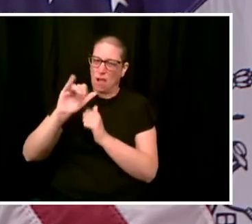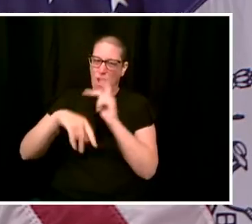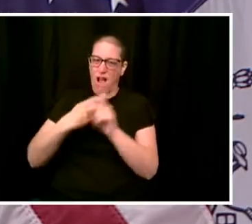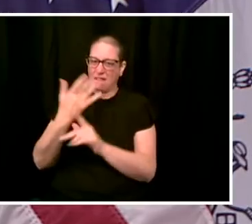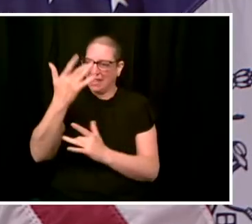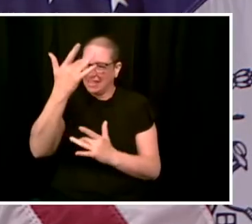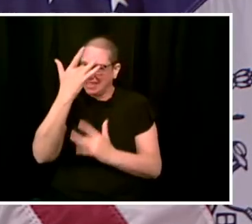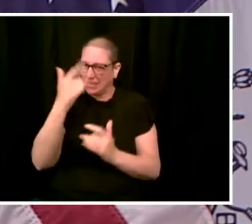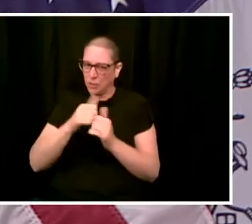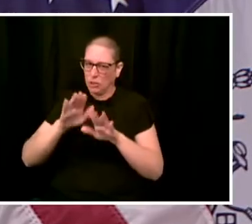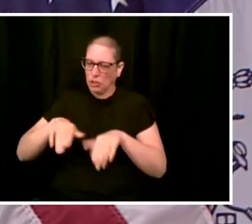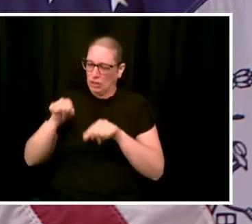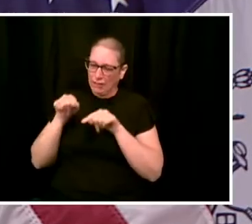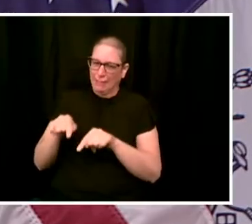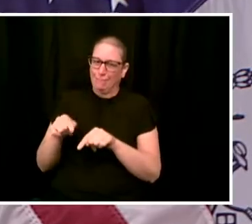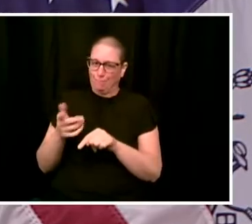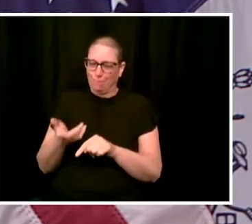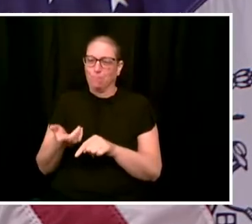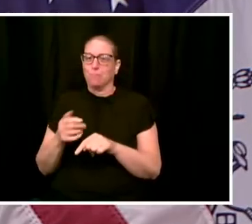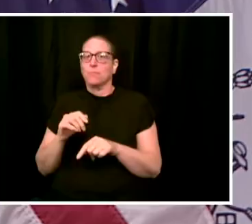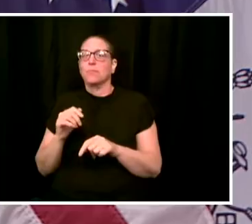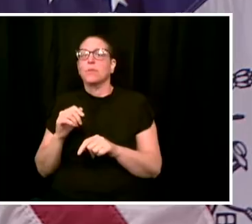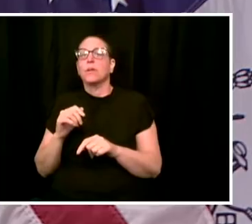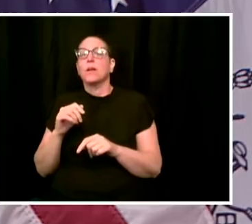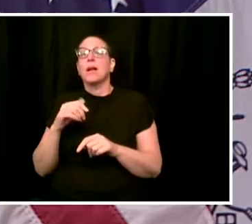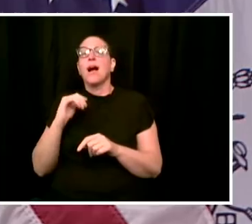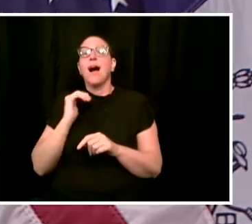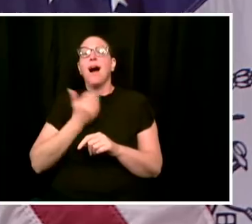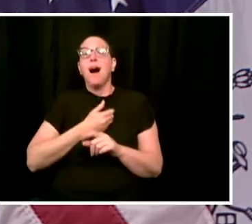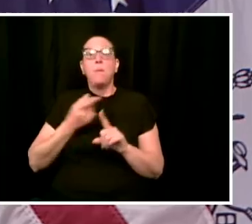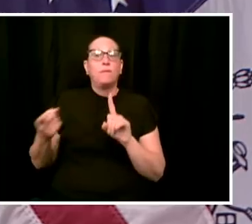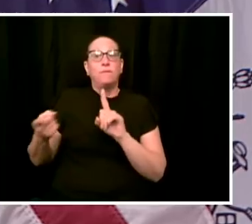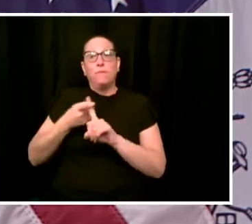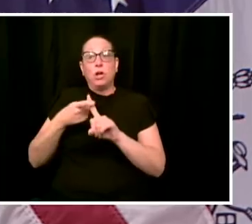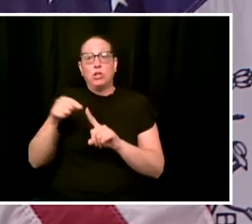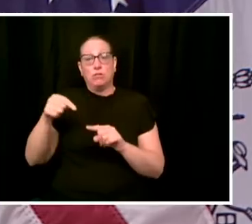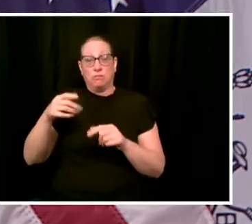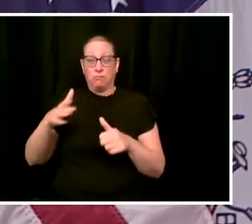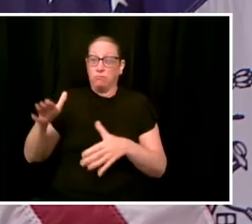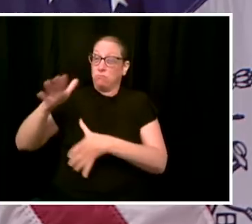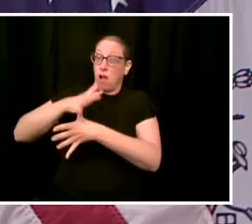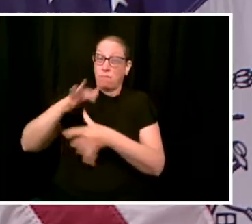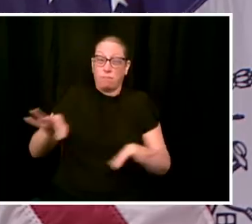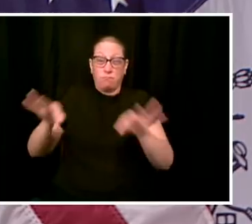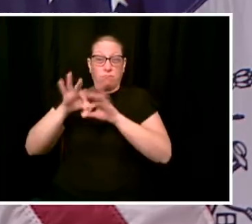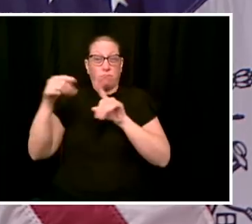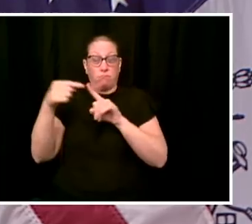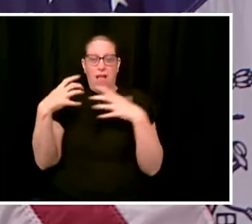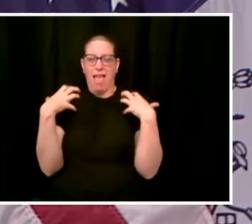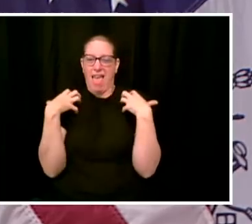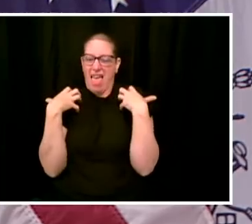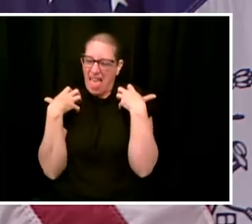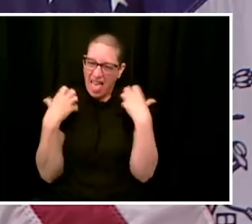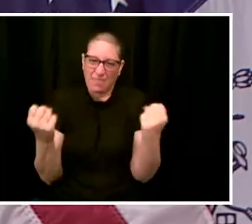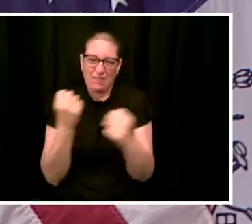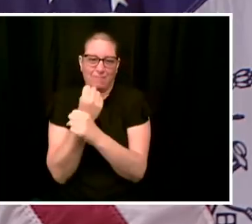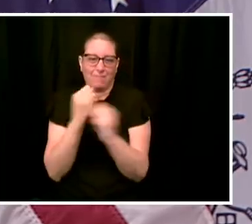AND ANYTHIN GWE DO IS GOING TO BE LED BY HEALTH AND SAFETY FIRST. IT'S ABSOLUTE T ST